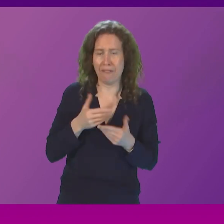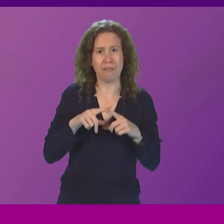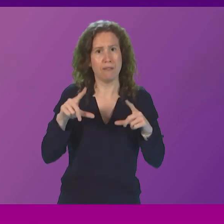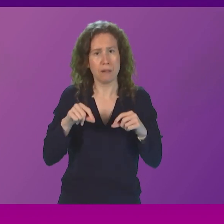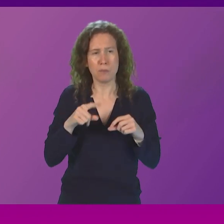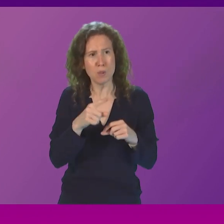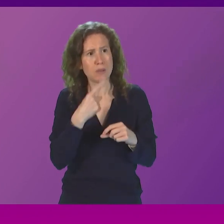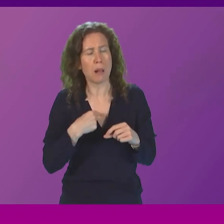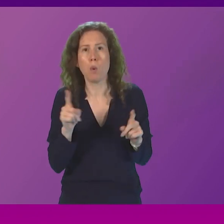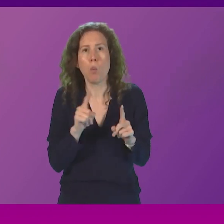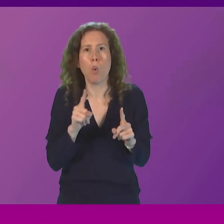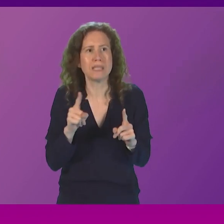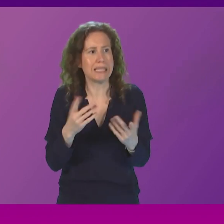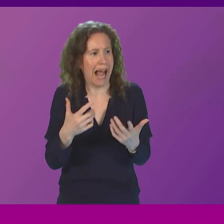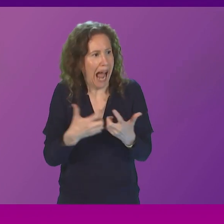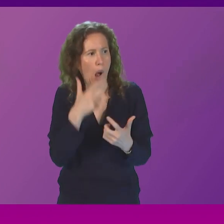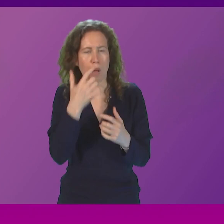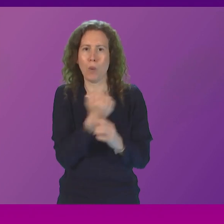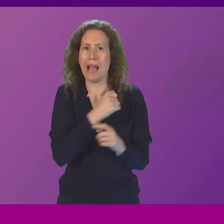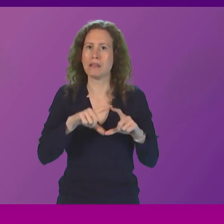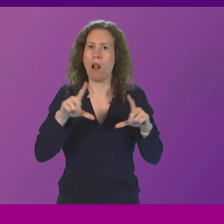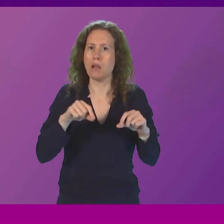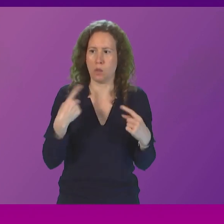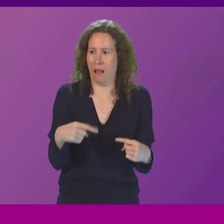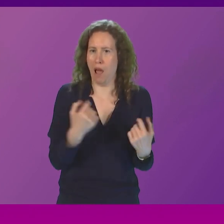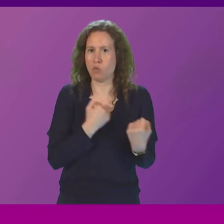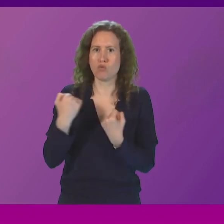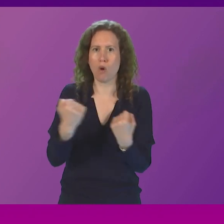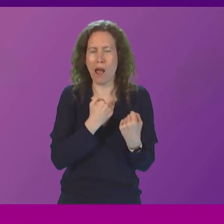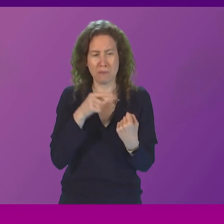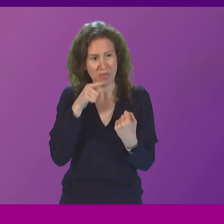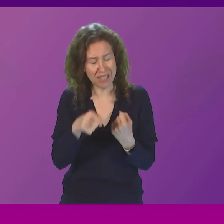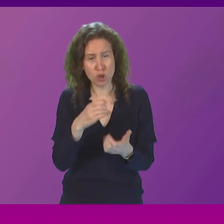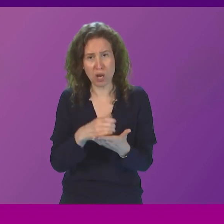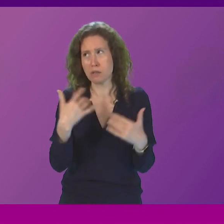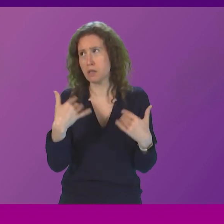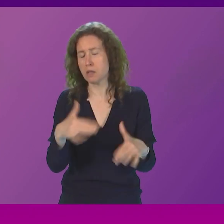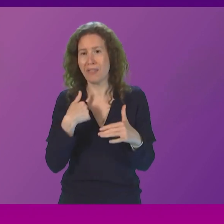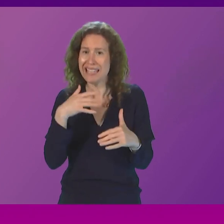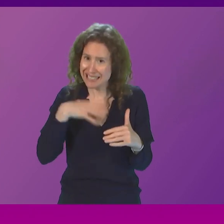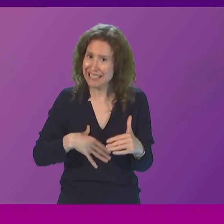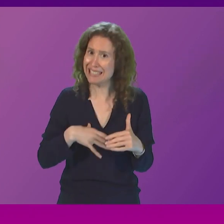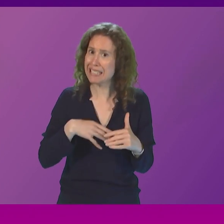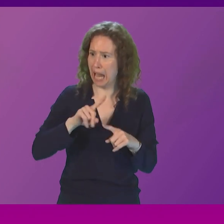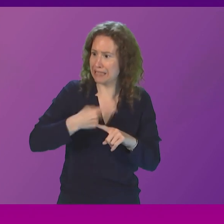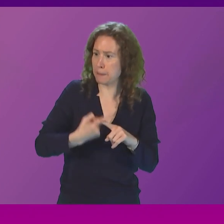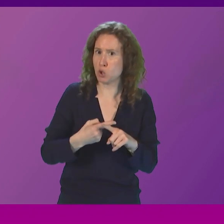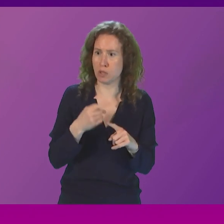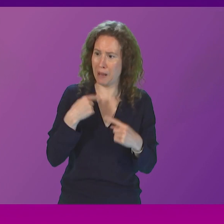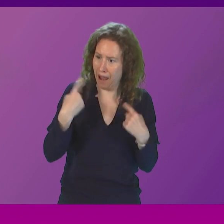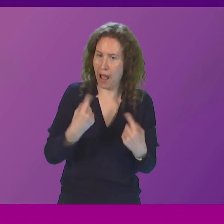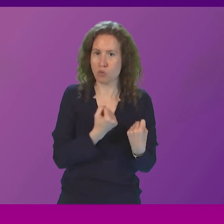Does Humza Yousaf agree that that outstanding charity deserves an exemption from the scheme?